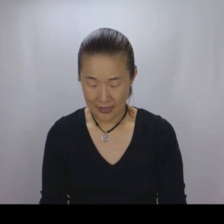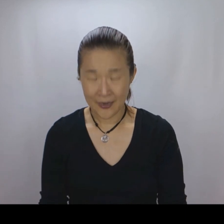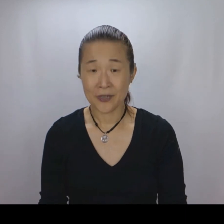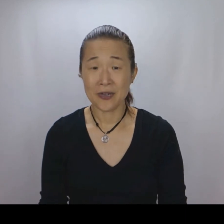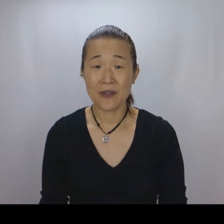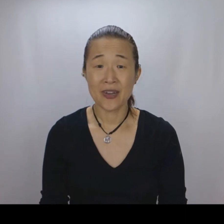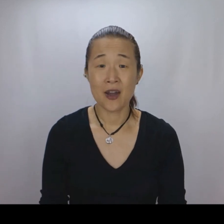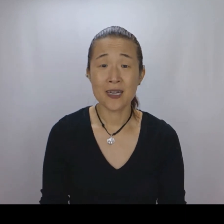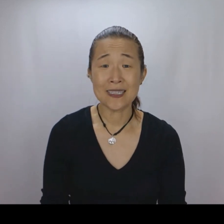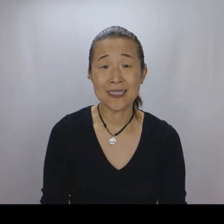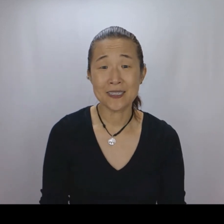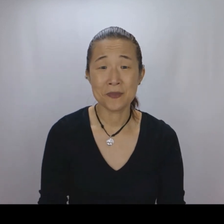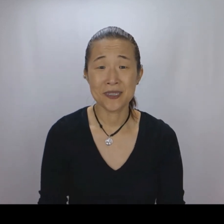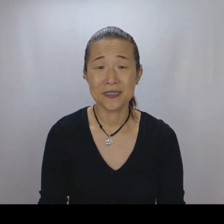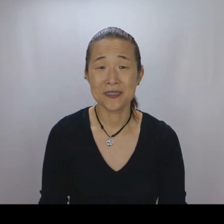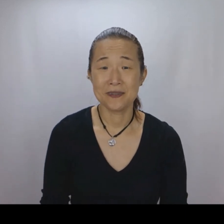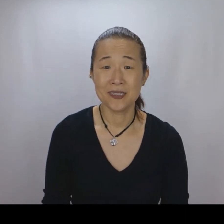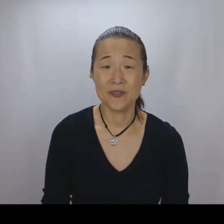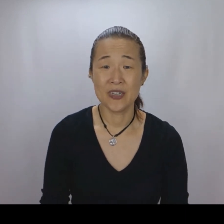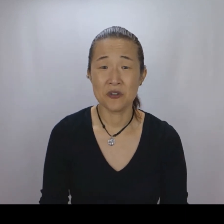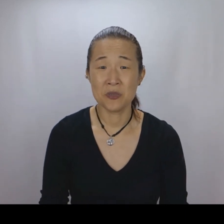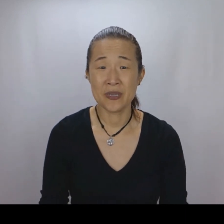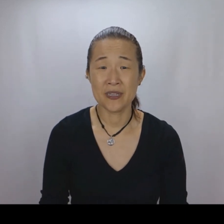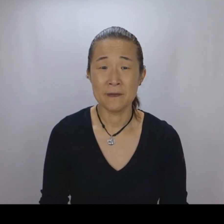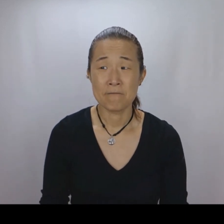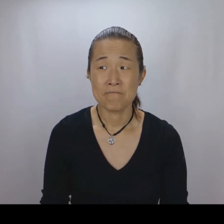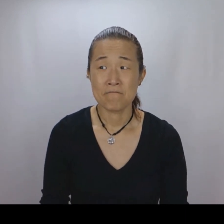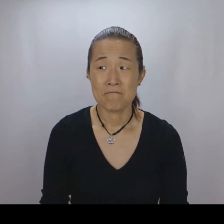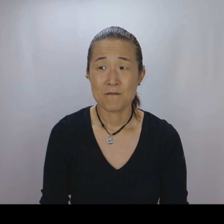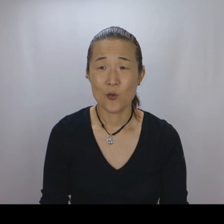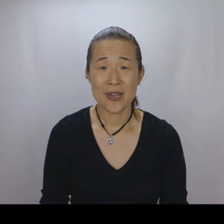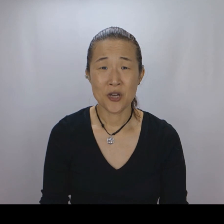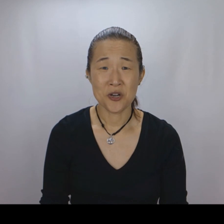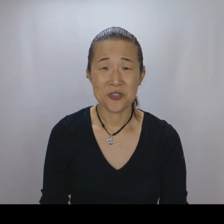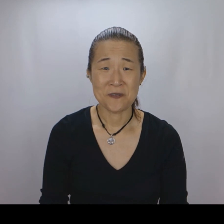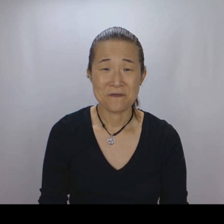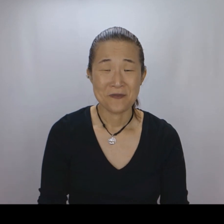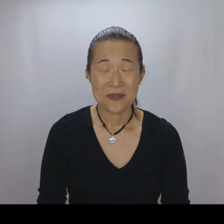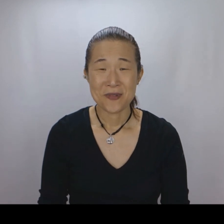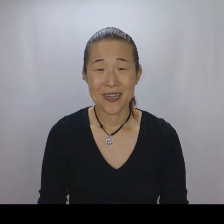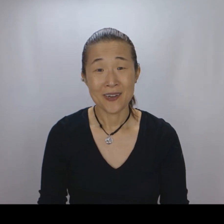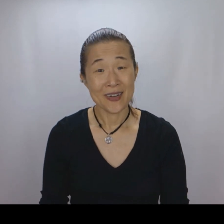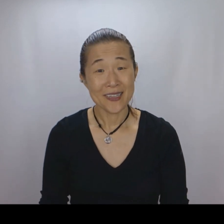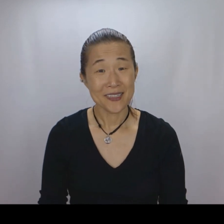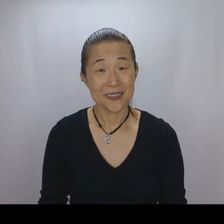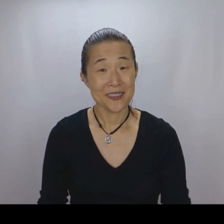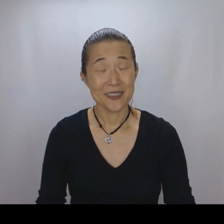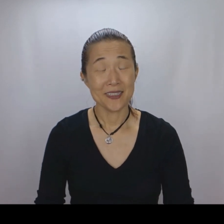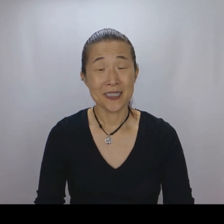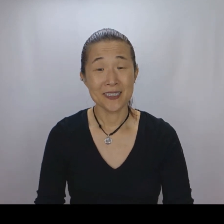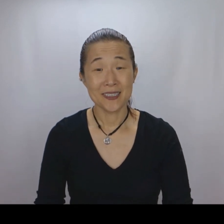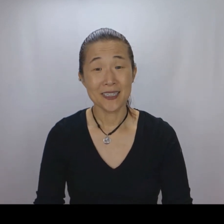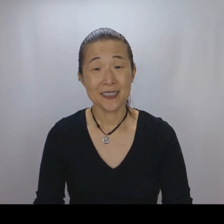I don't have any oddities because this video would be way longer, but anyways this is Lesson 6,